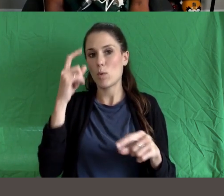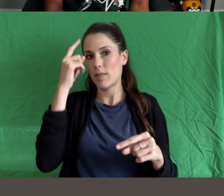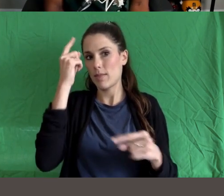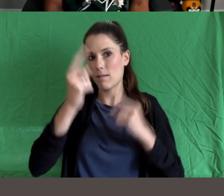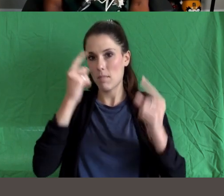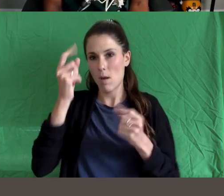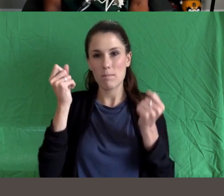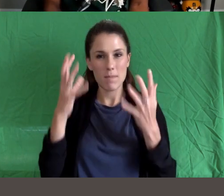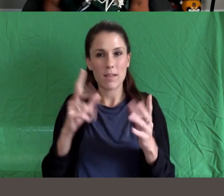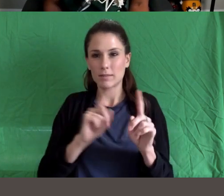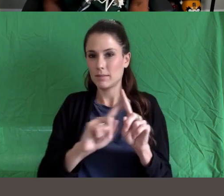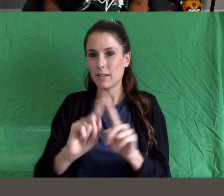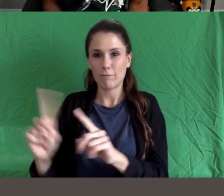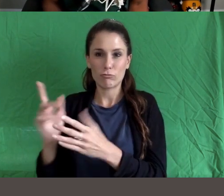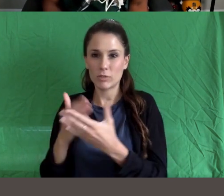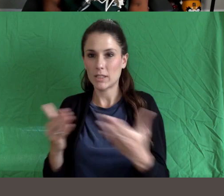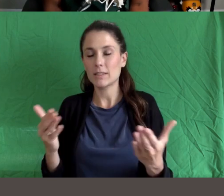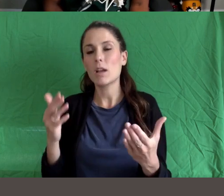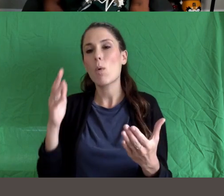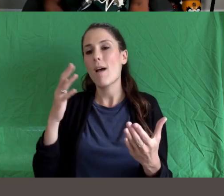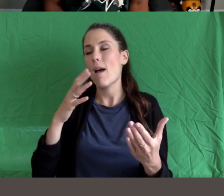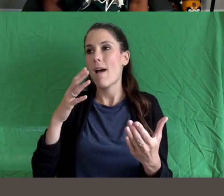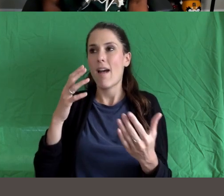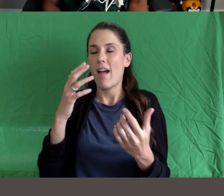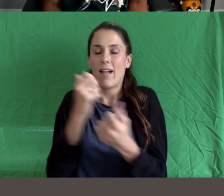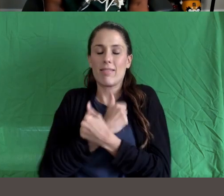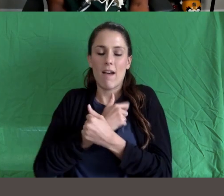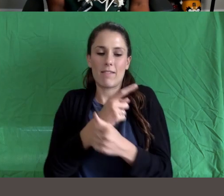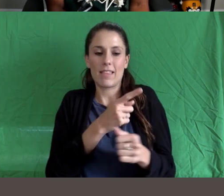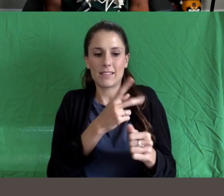of different things, and this is why I really love this analogy for package management.